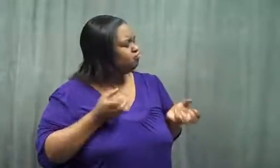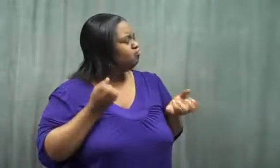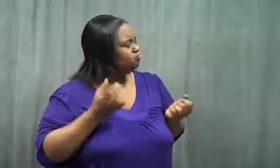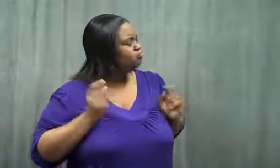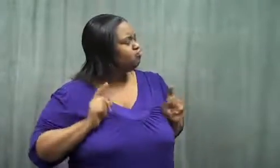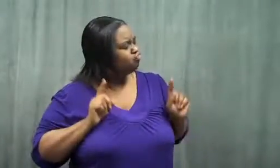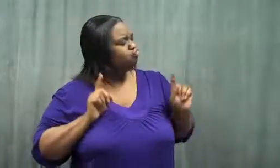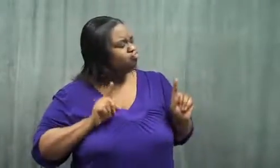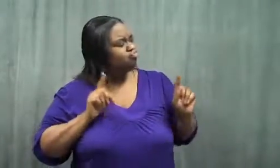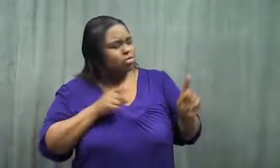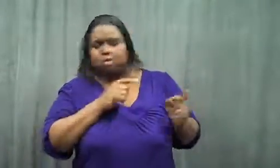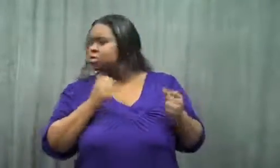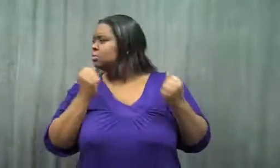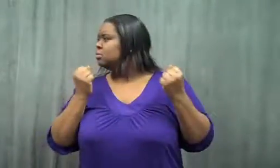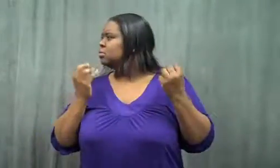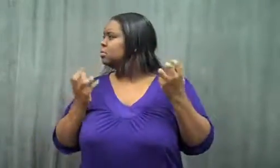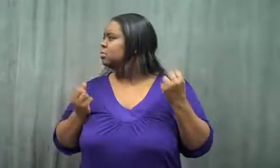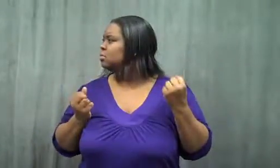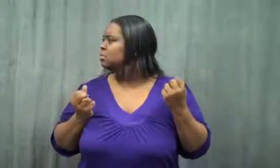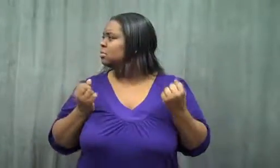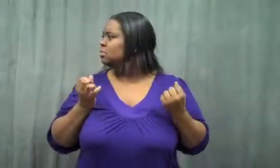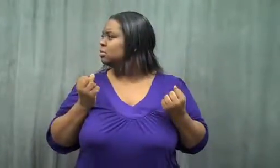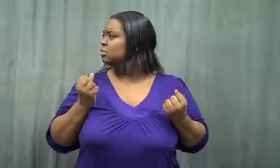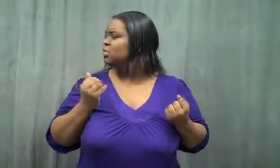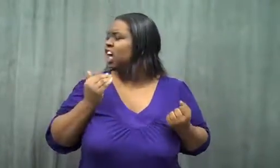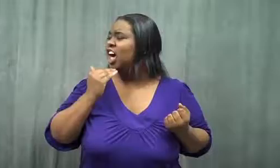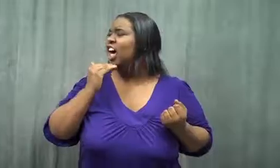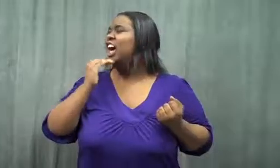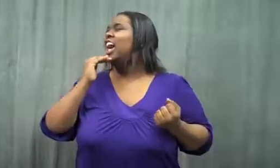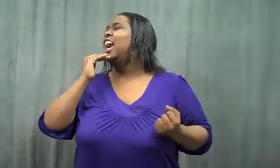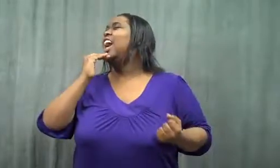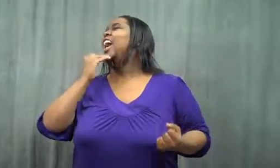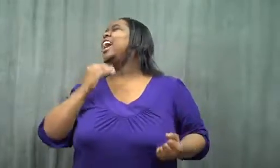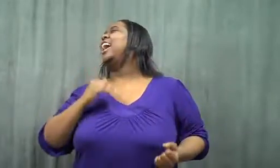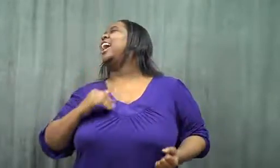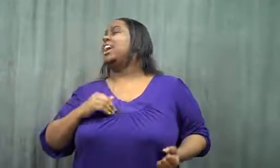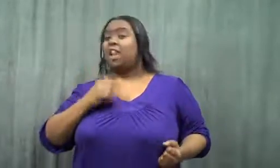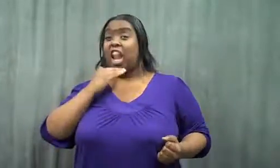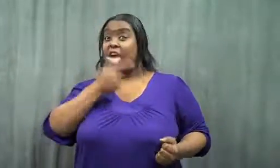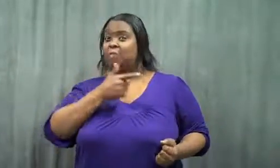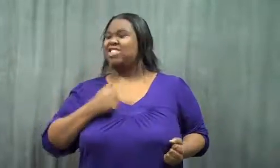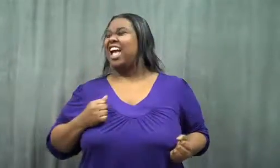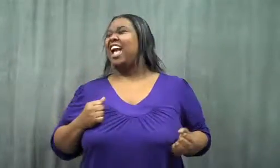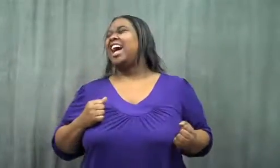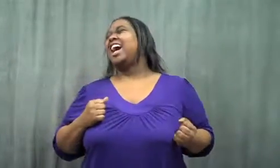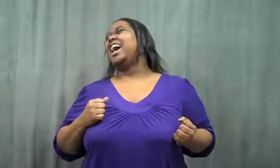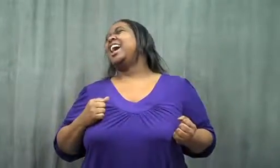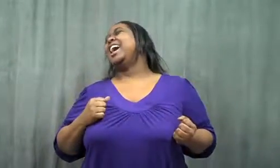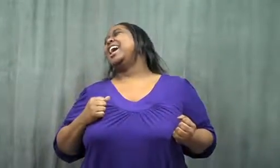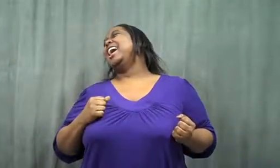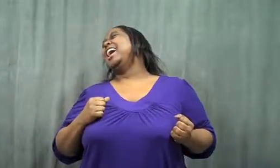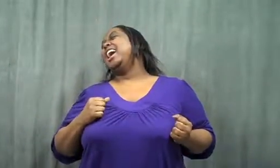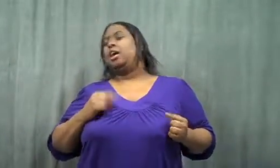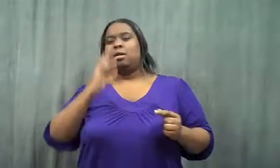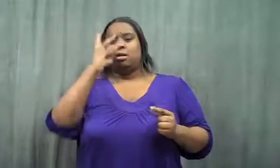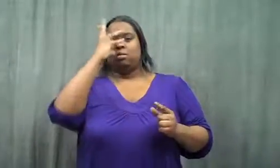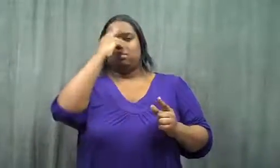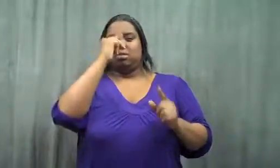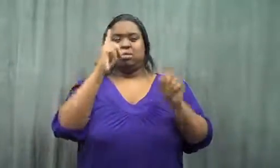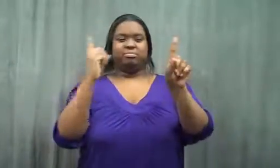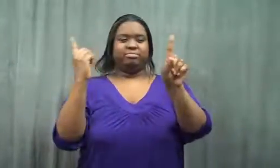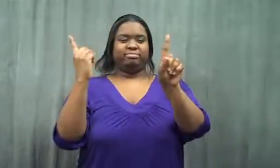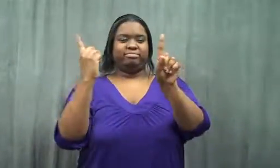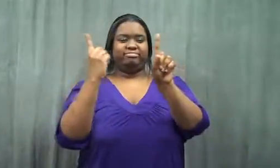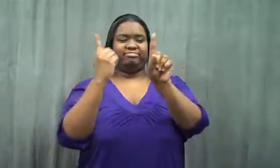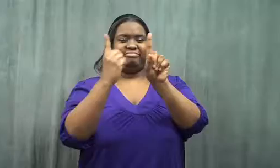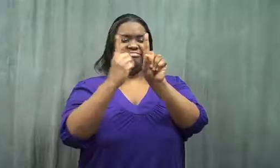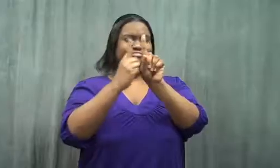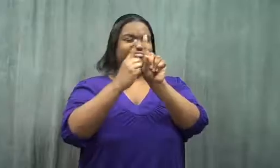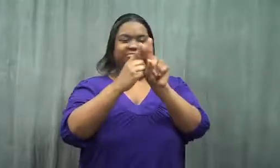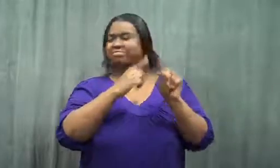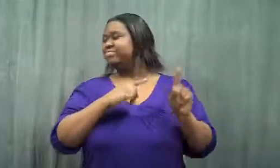We talked, and she laughed and at that moment, it was beautiful. She hit the pole.